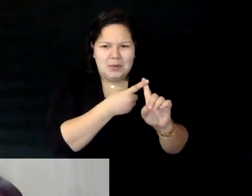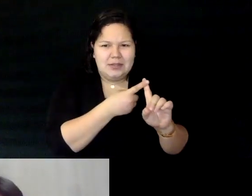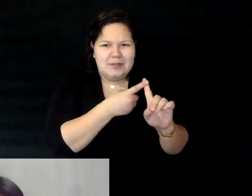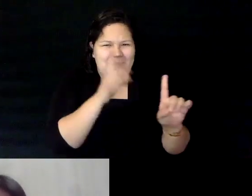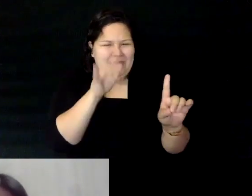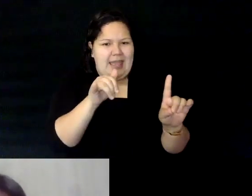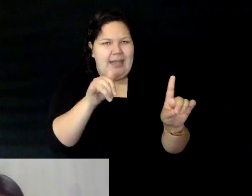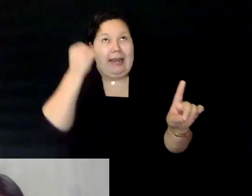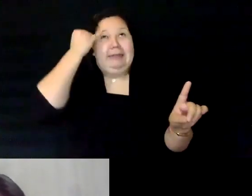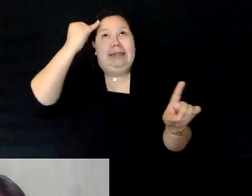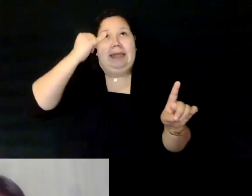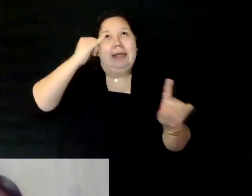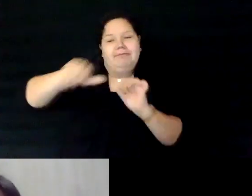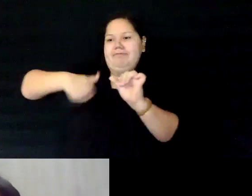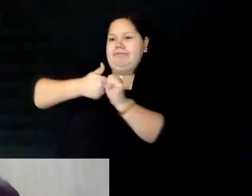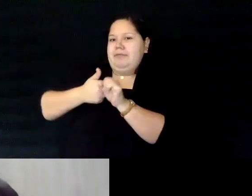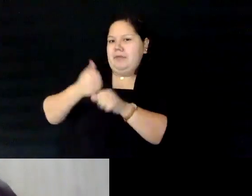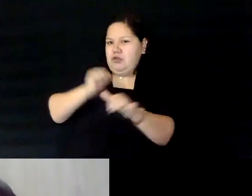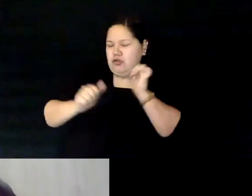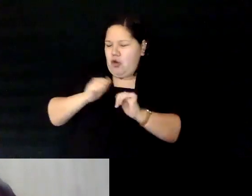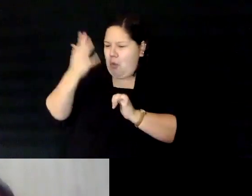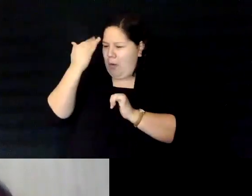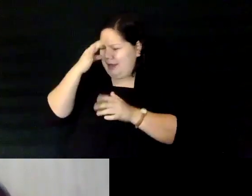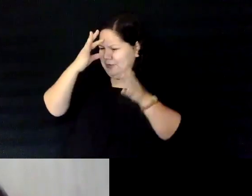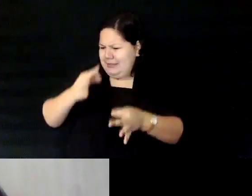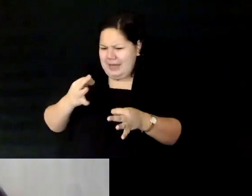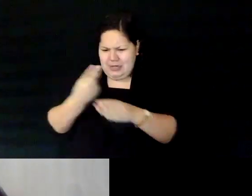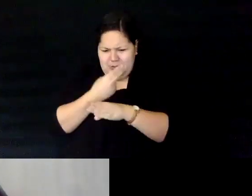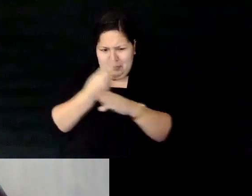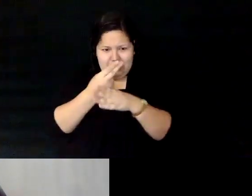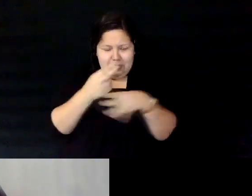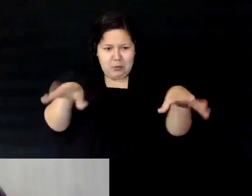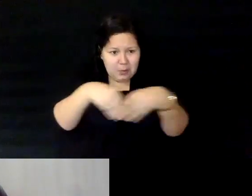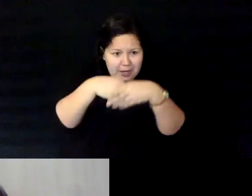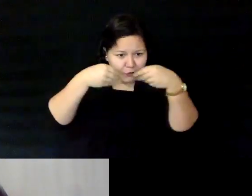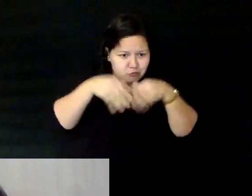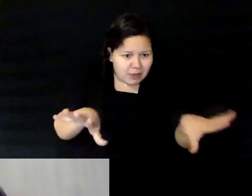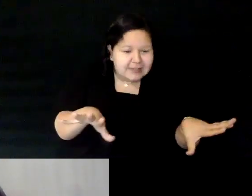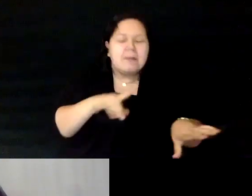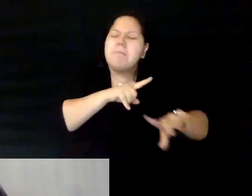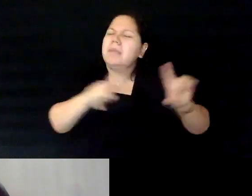the show and your relationship to the wedding dresses, but I'm wondering about, just what